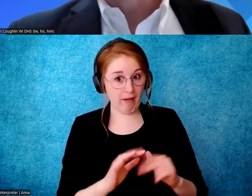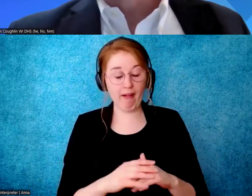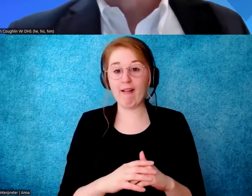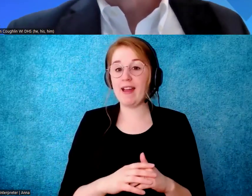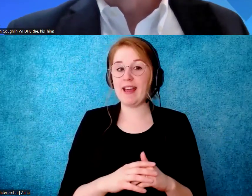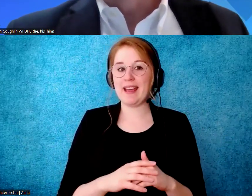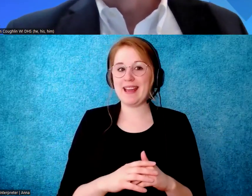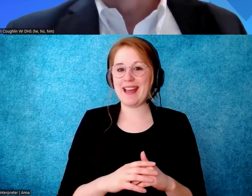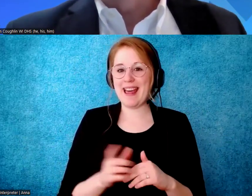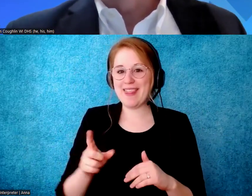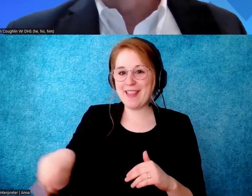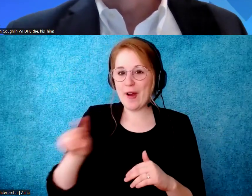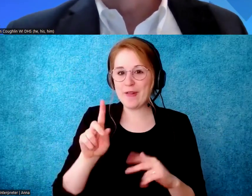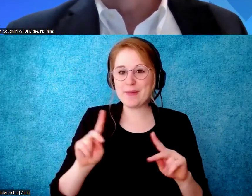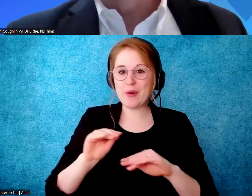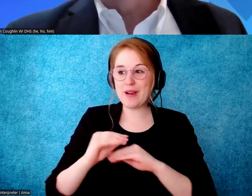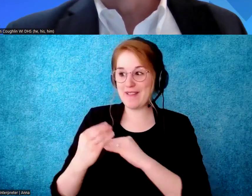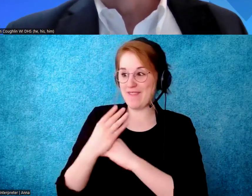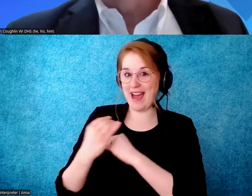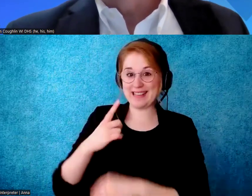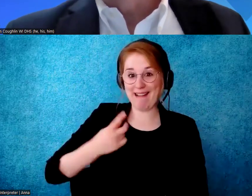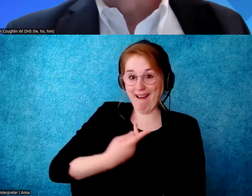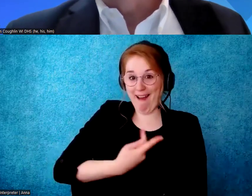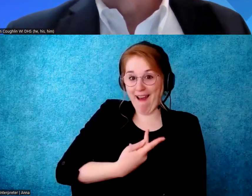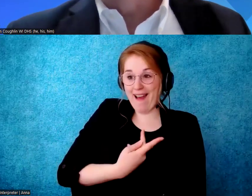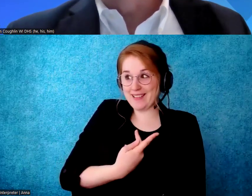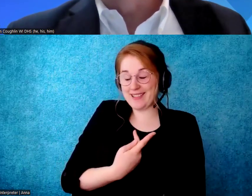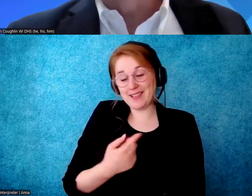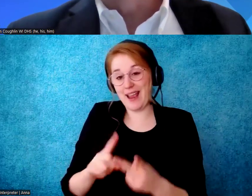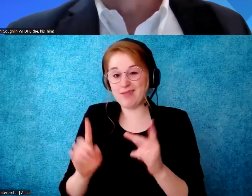of the people advising us and probably the Department of Health Services.